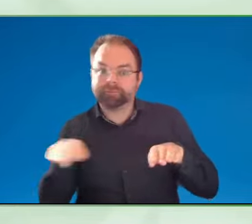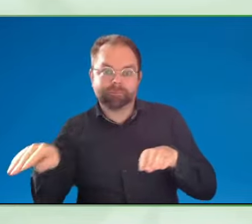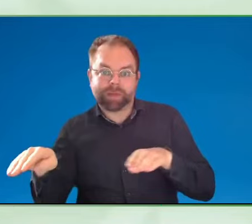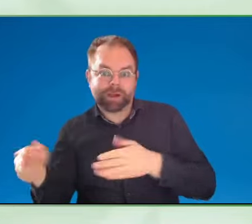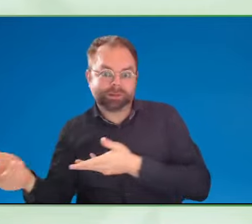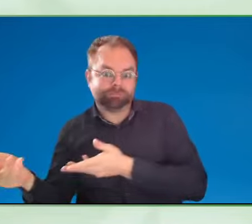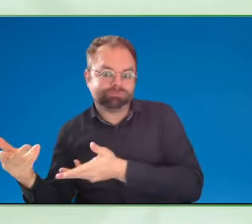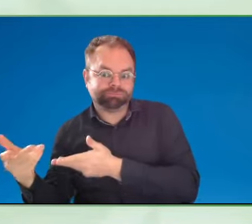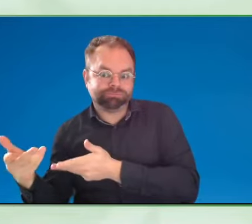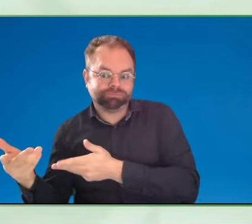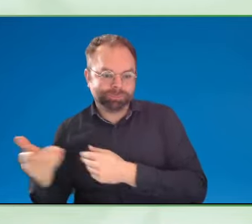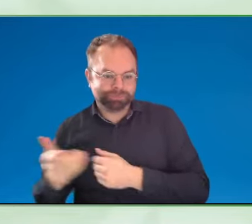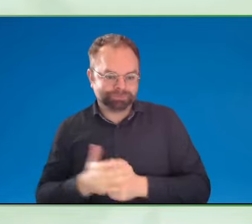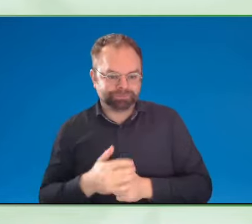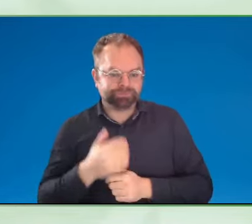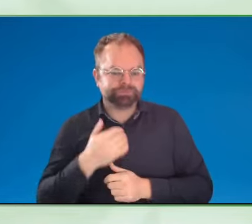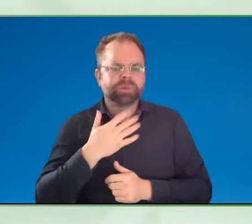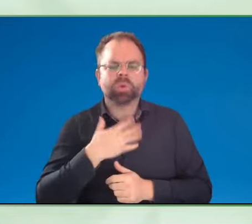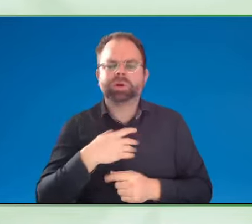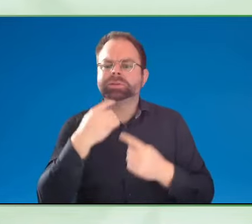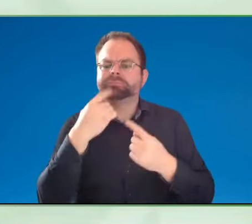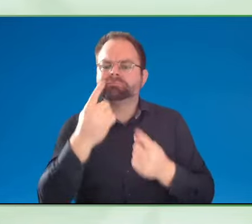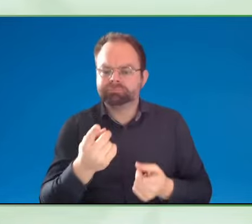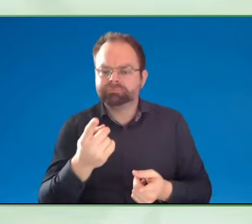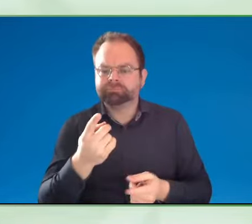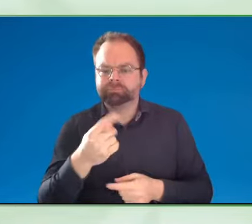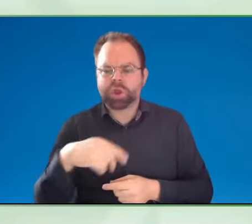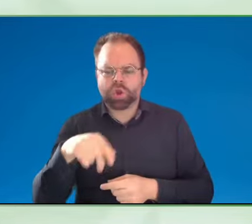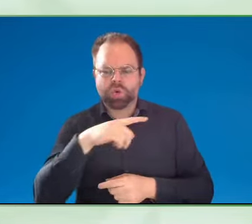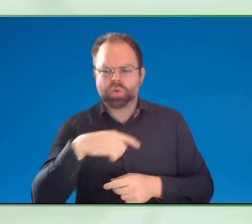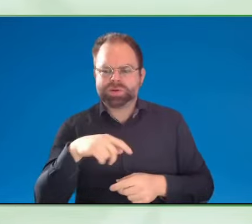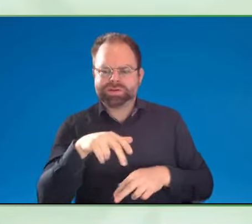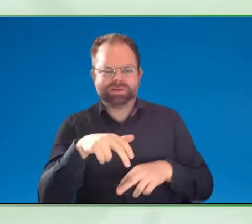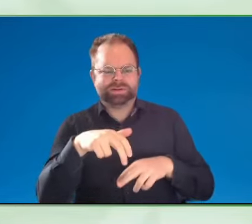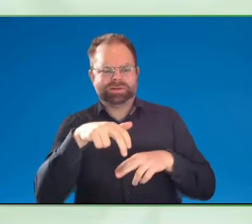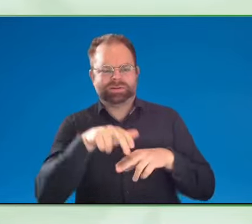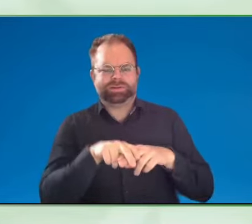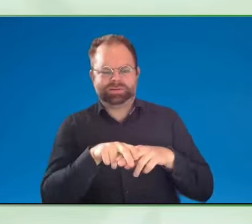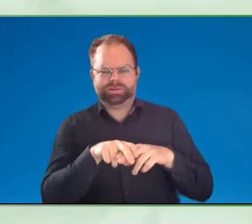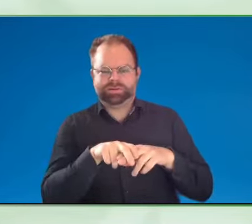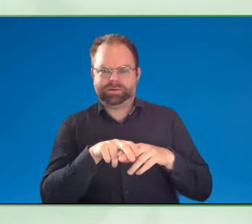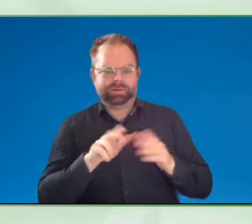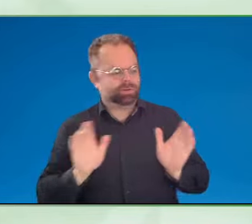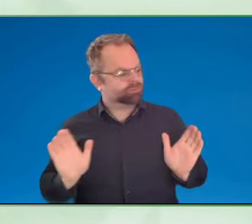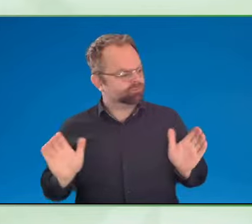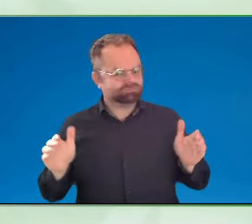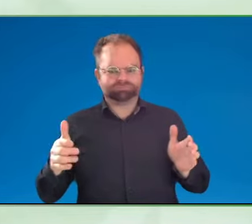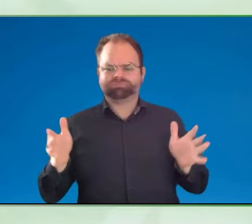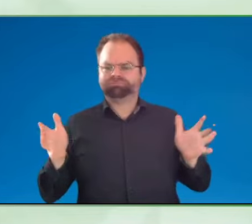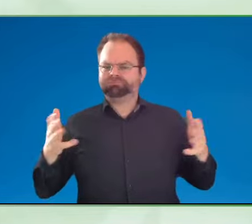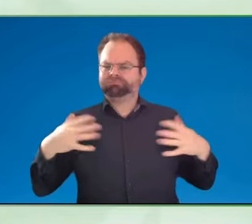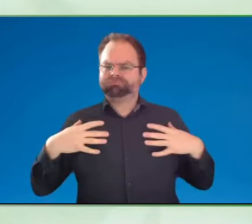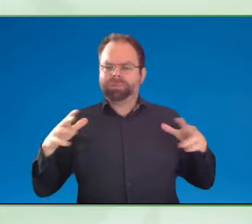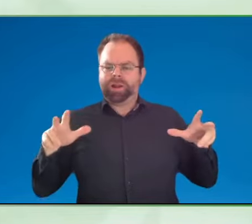But you know what else are comfortable and cosy, libraries. So we're going to talk about libraries today.